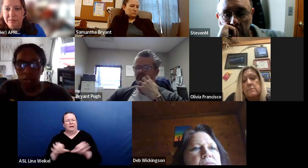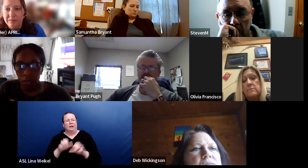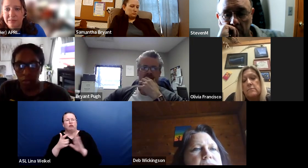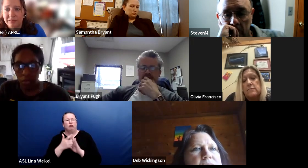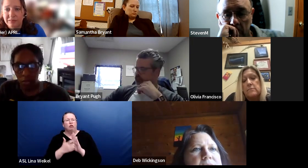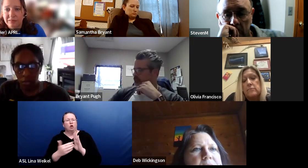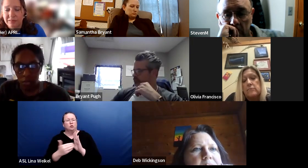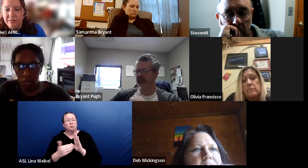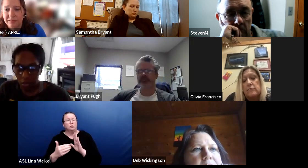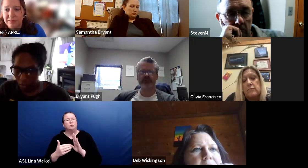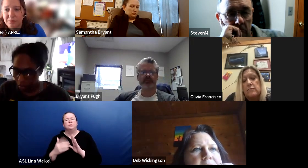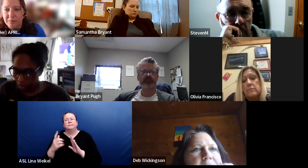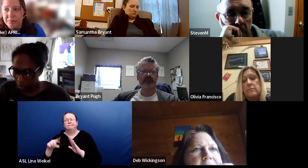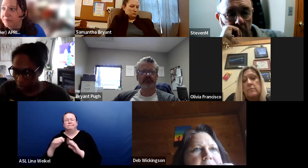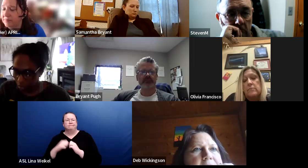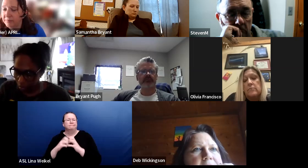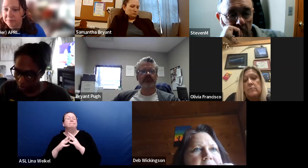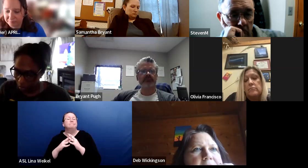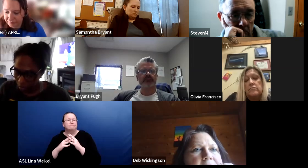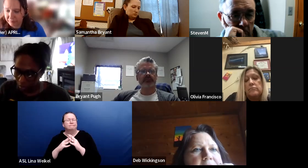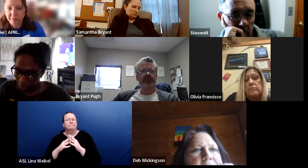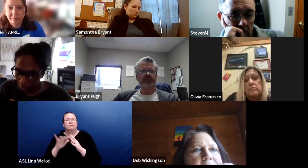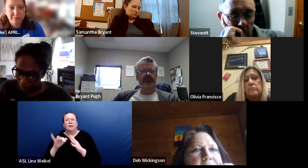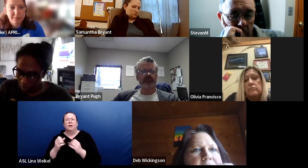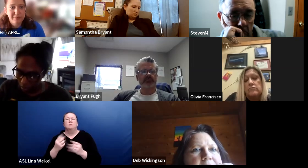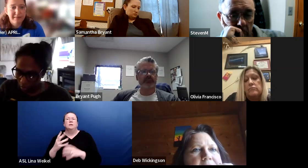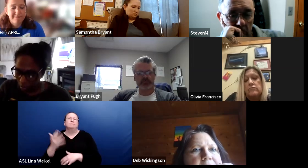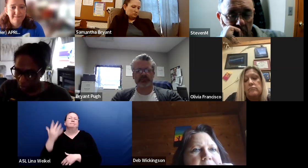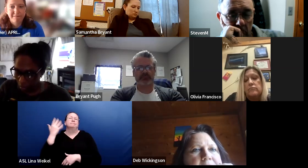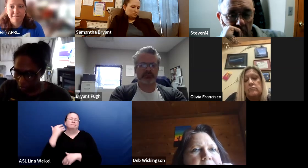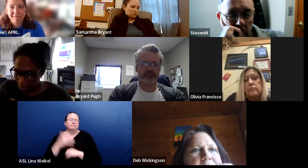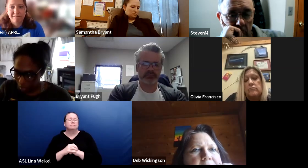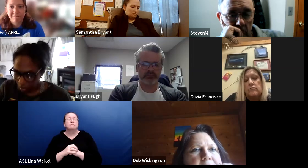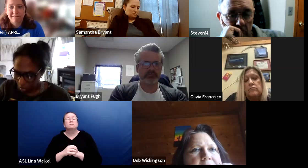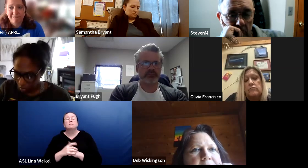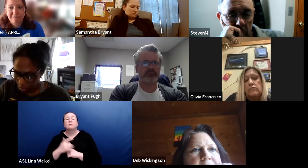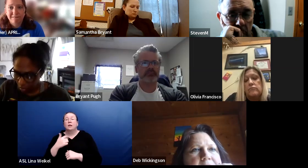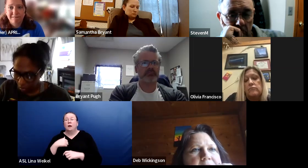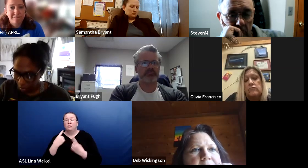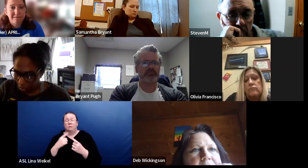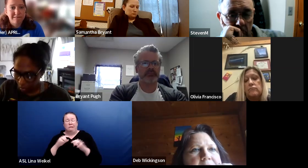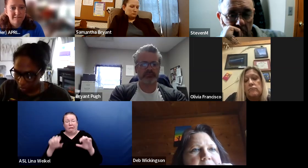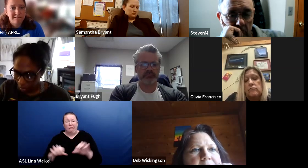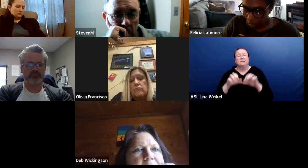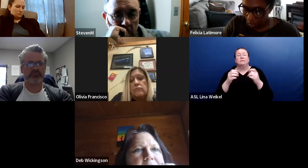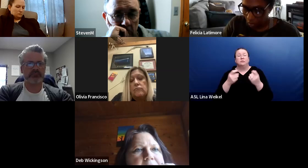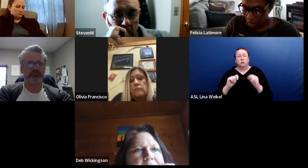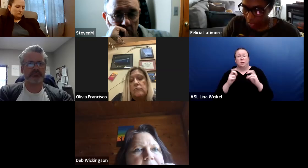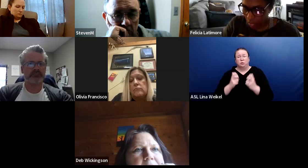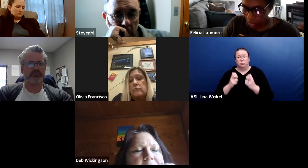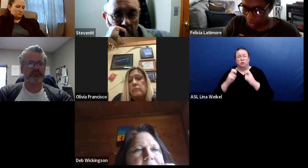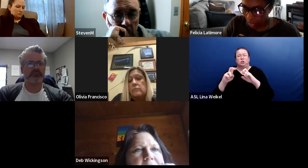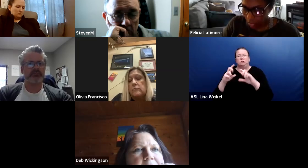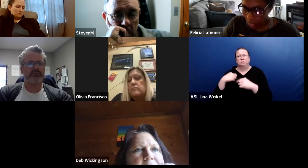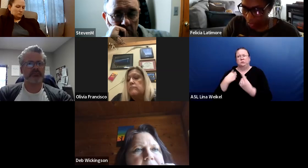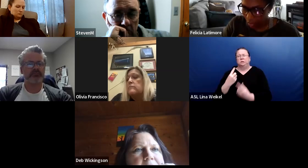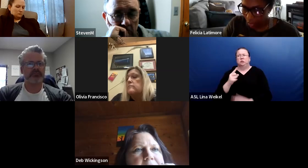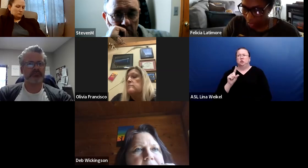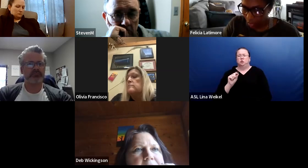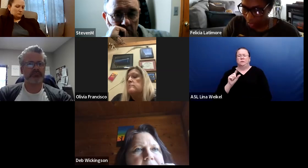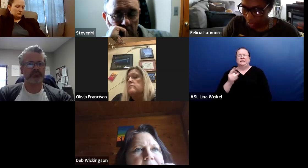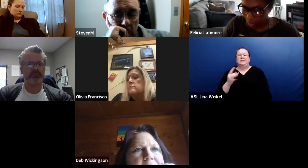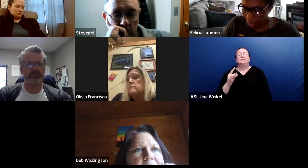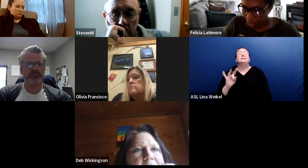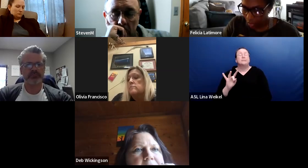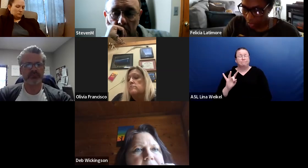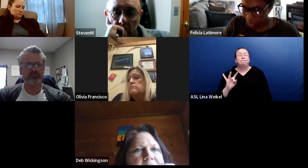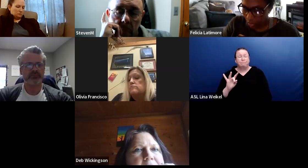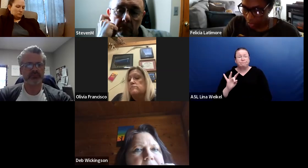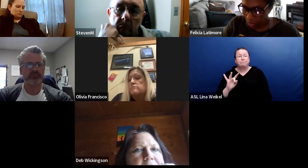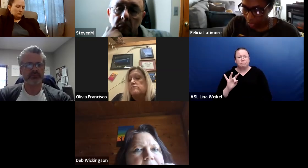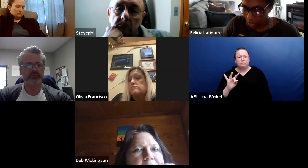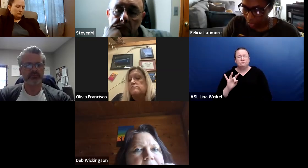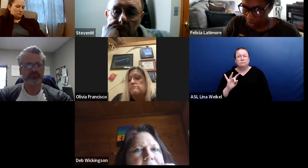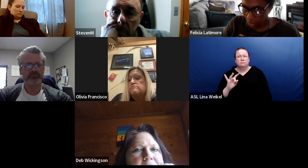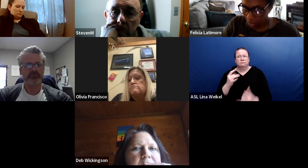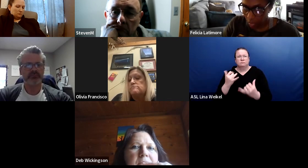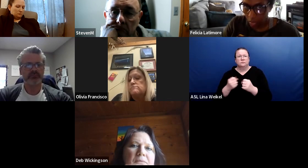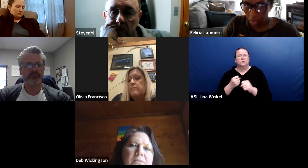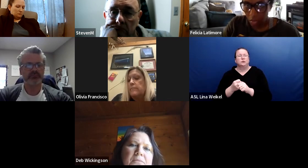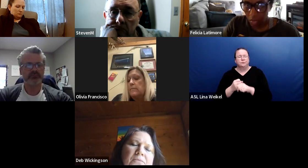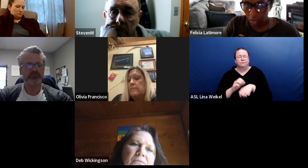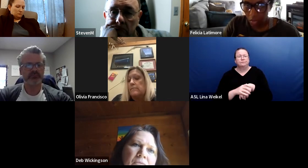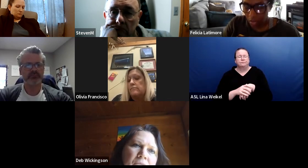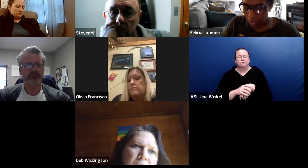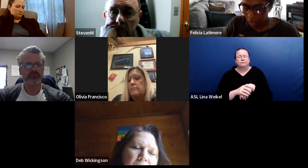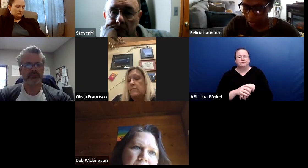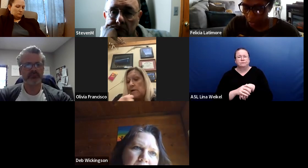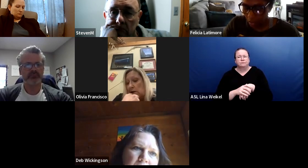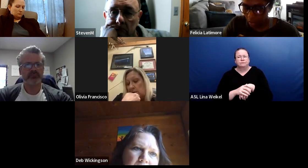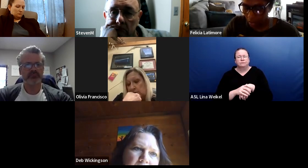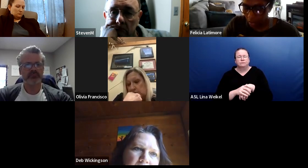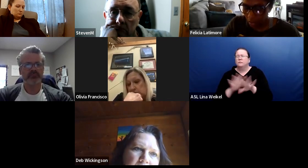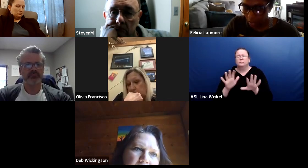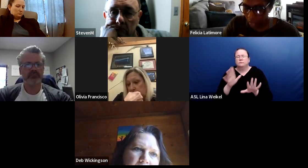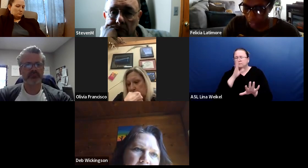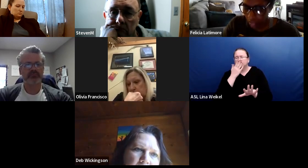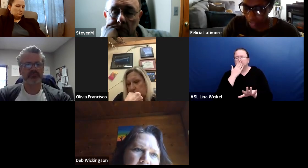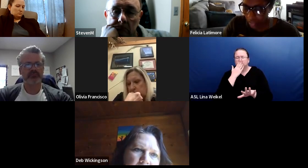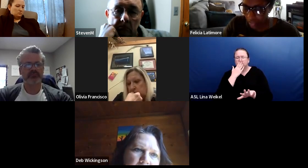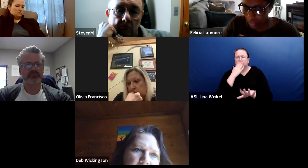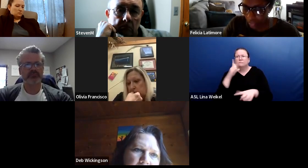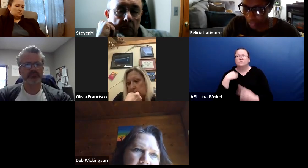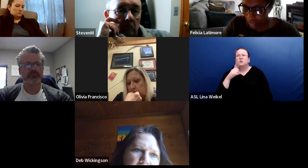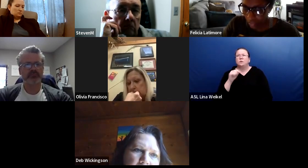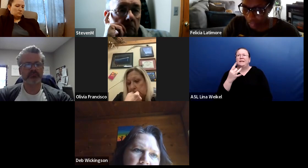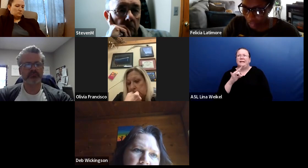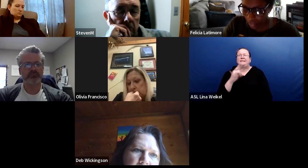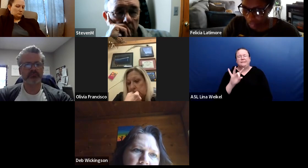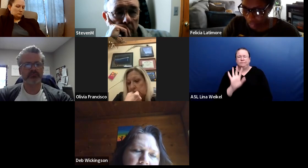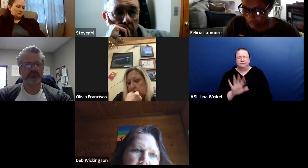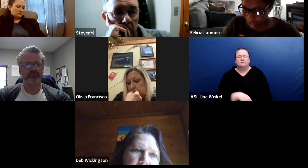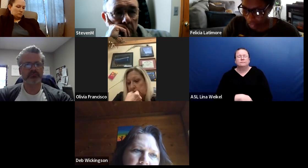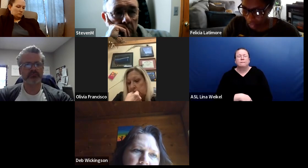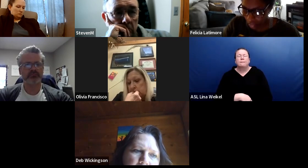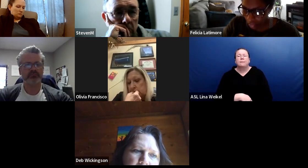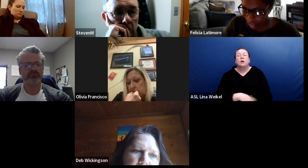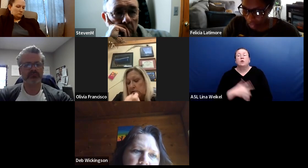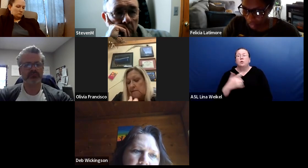insight on what the transition process looks like from a resonance point of view, I am part of the Colbert Williams [INDISCERNIBLE] consent decree. I have been